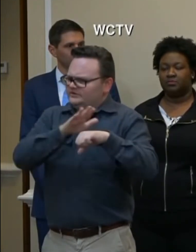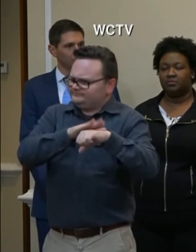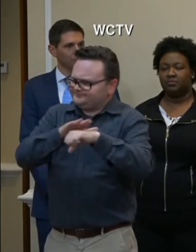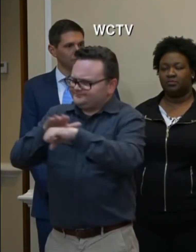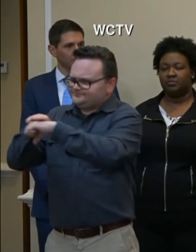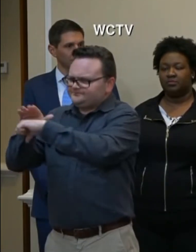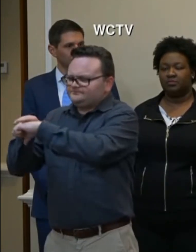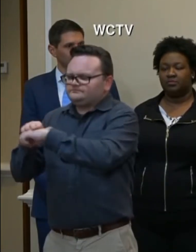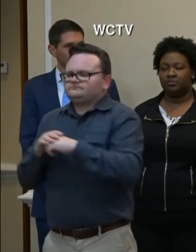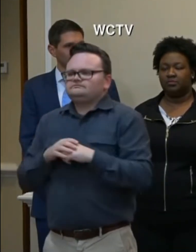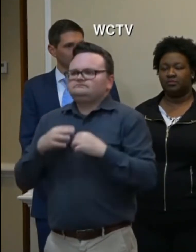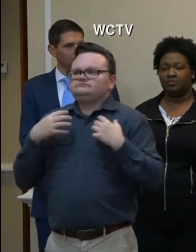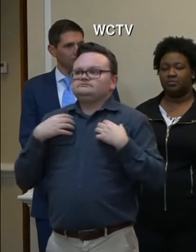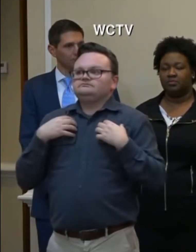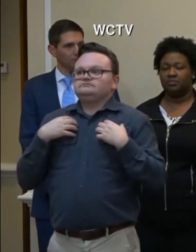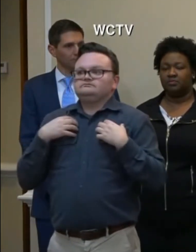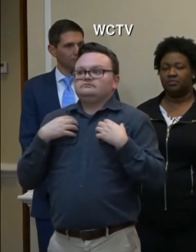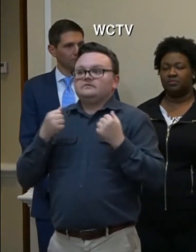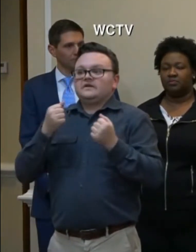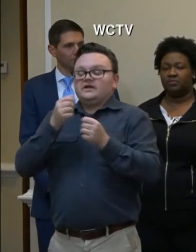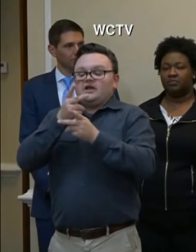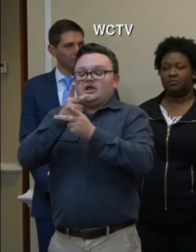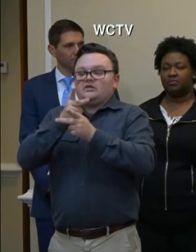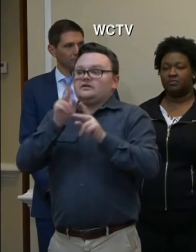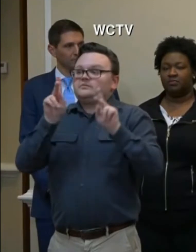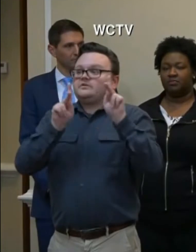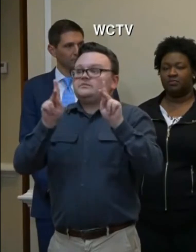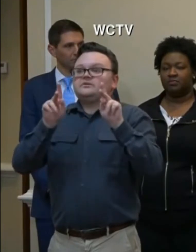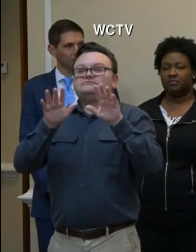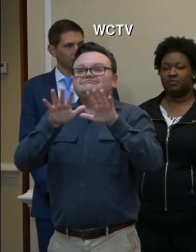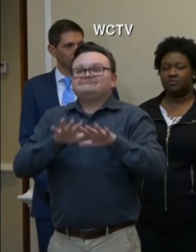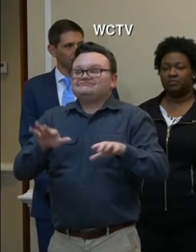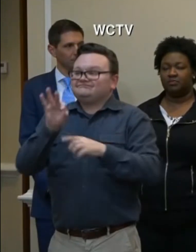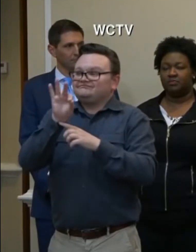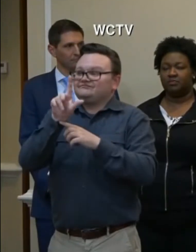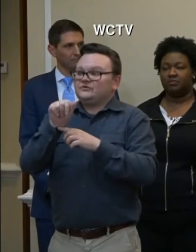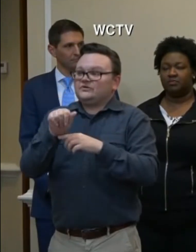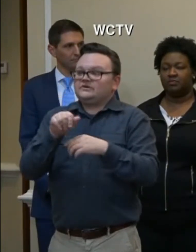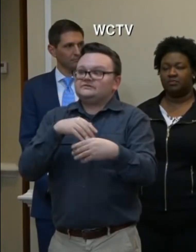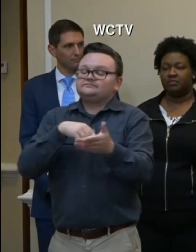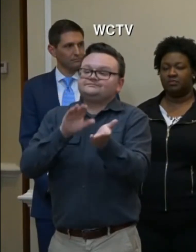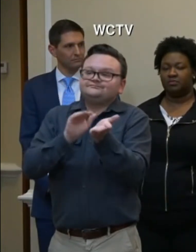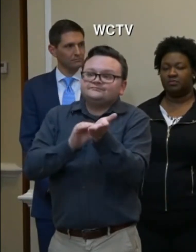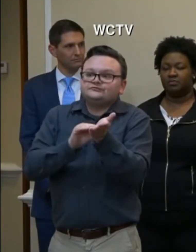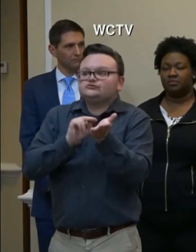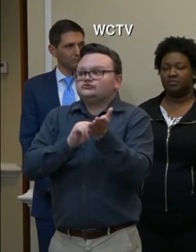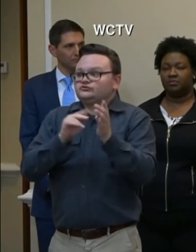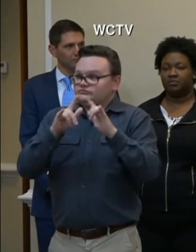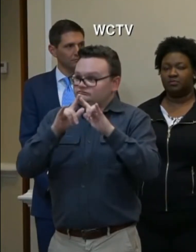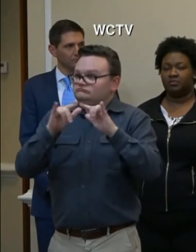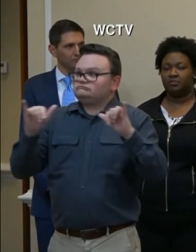full support of this administration to put up a strong line of defense against